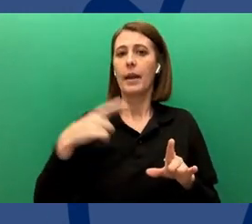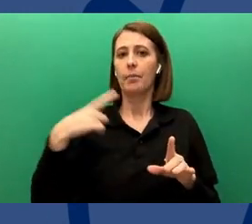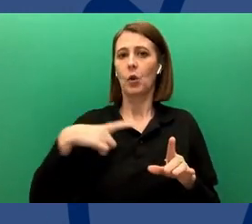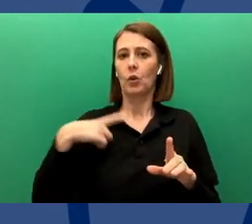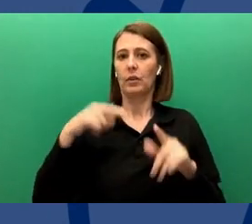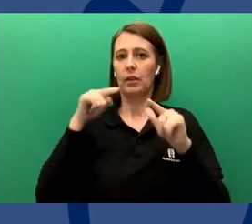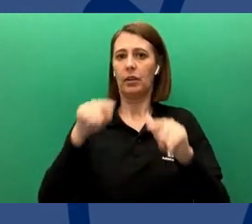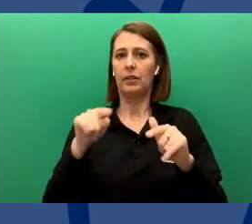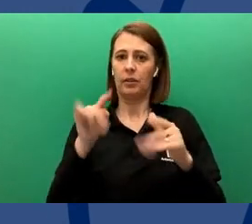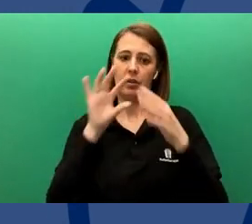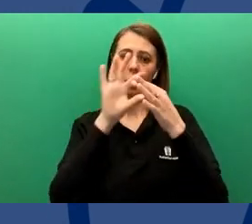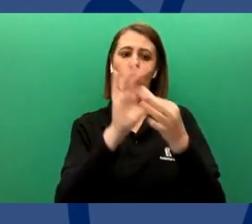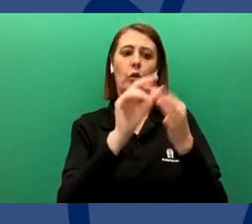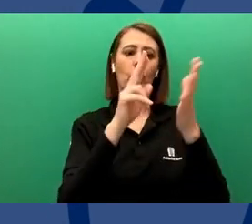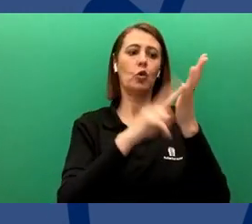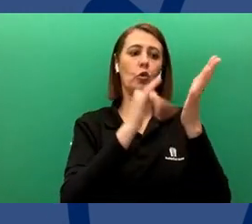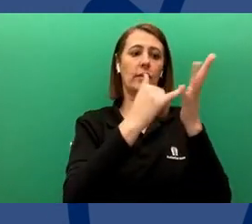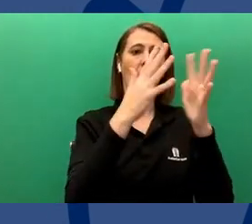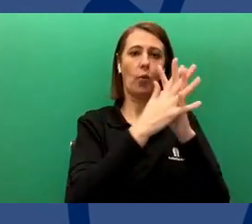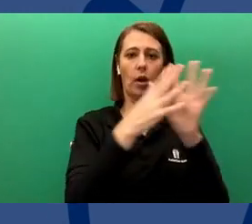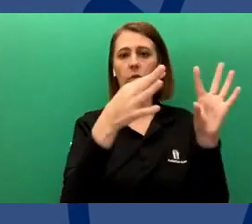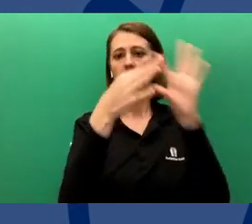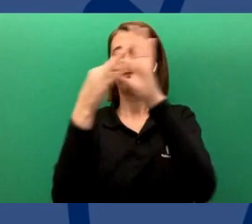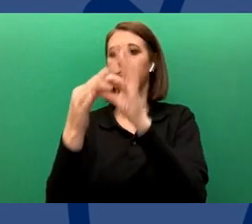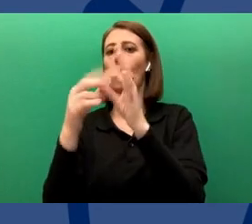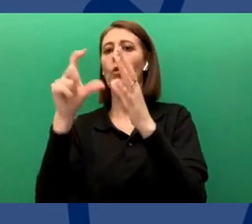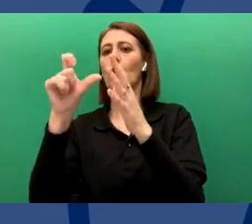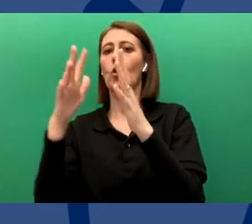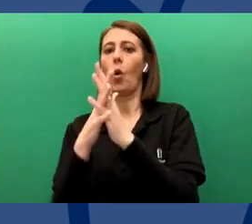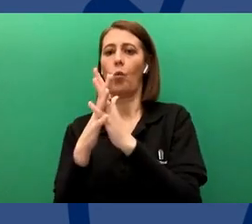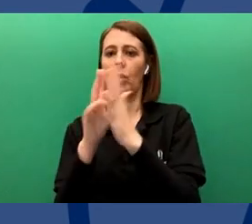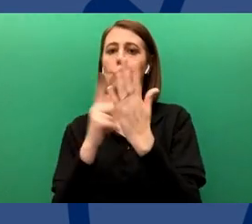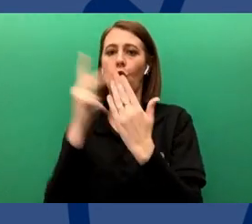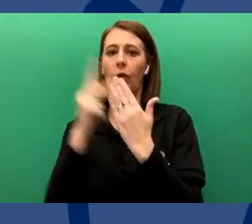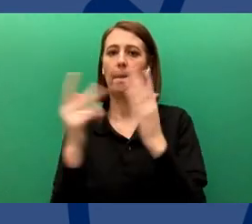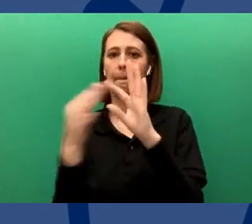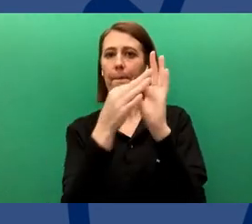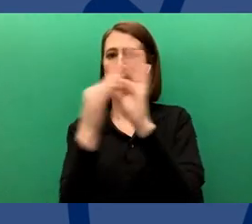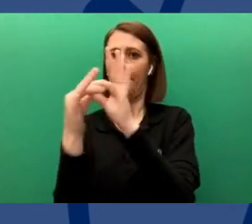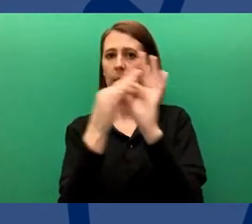New South Wales/Commonwealth program. So it's aligned to a lot of the Commonwealth requirements